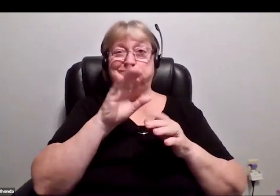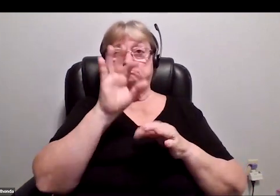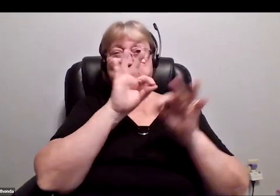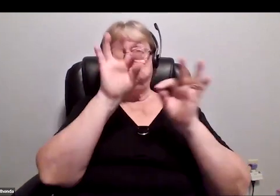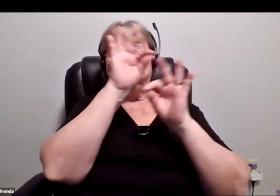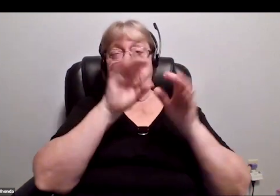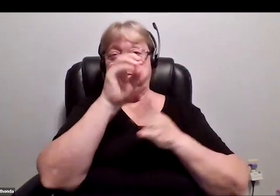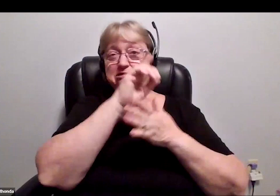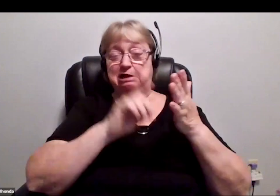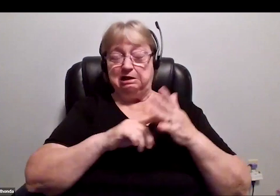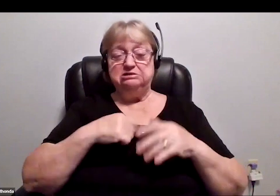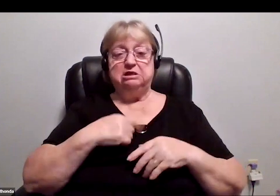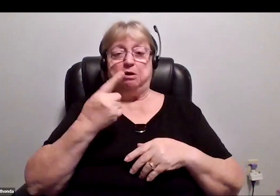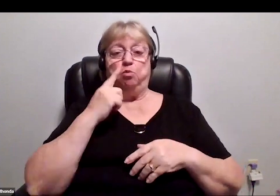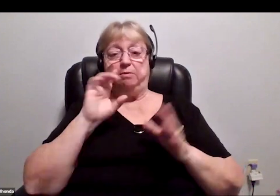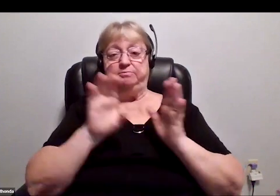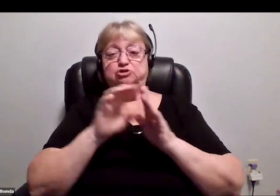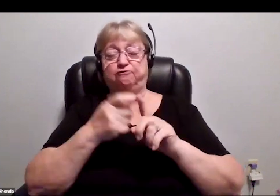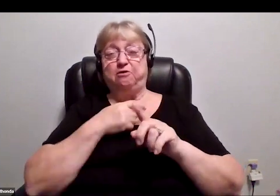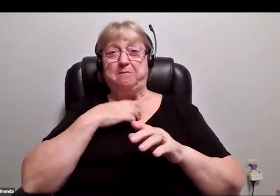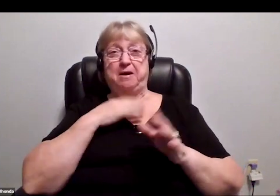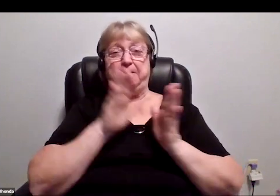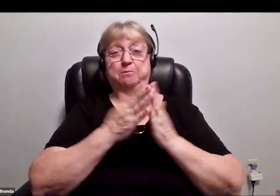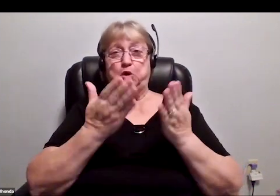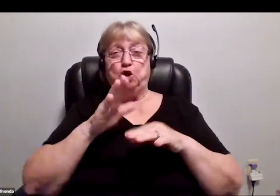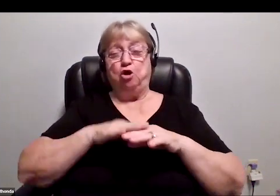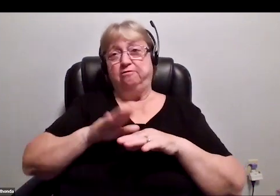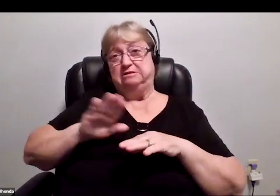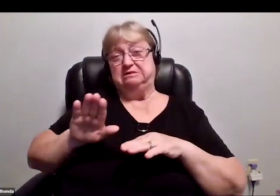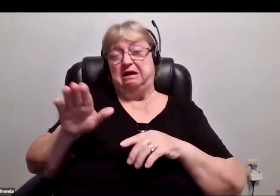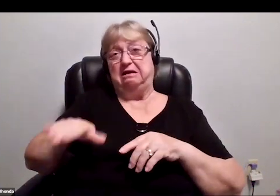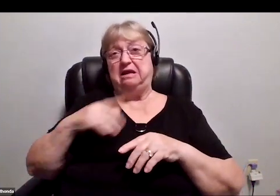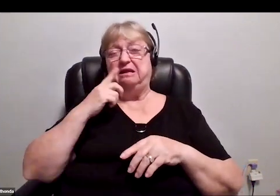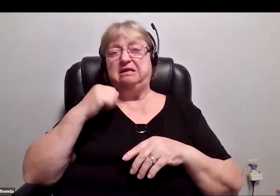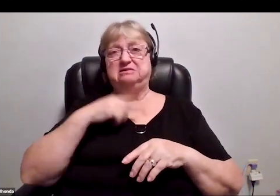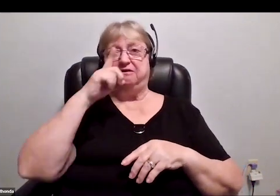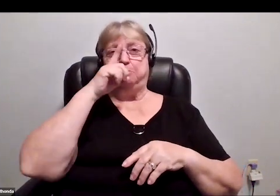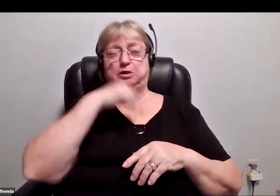is actually a cutout on the side and it's a prosthetic foot wearing googly eyes,